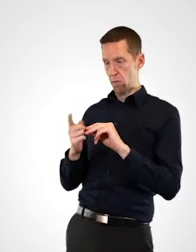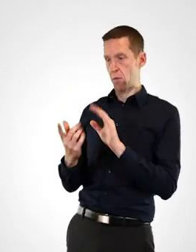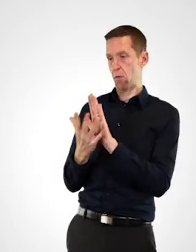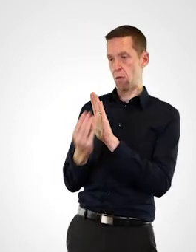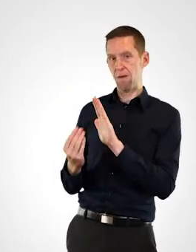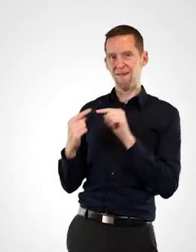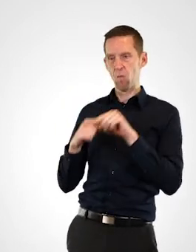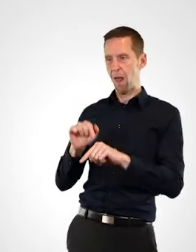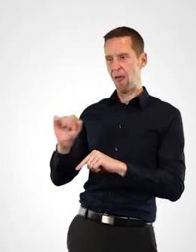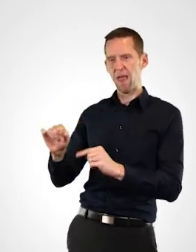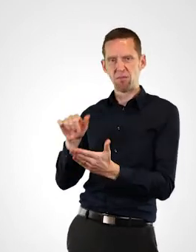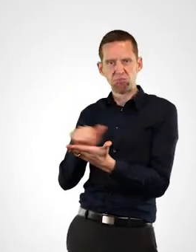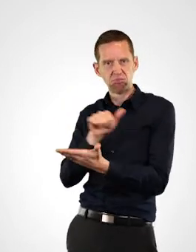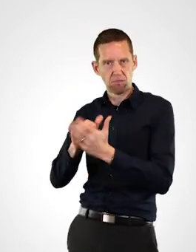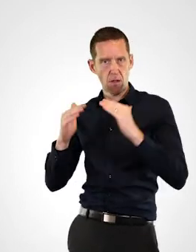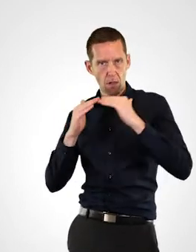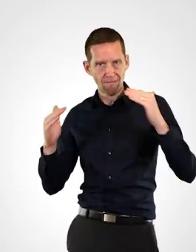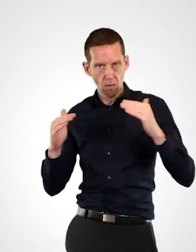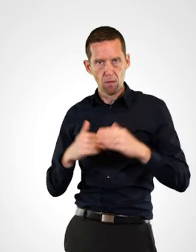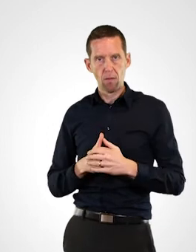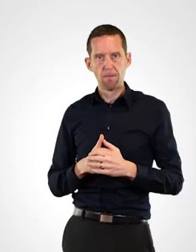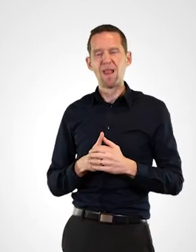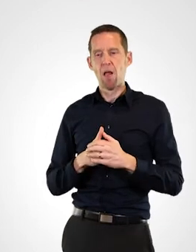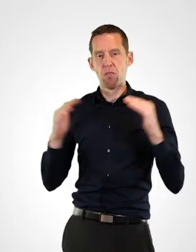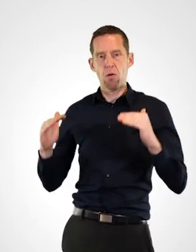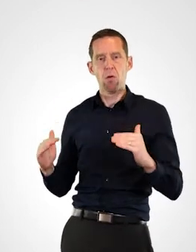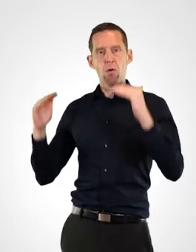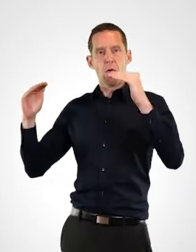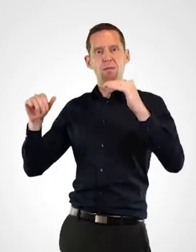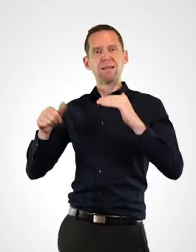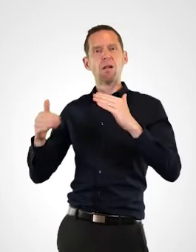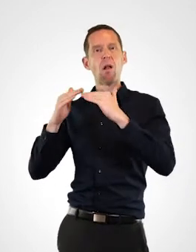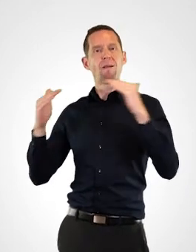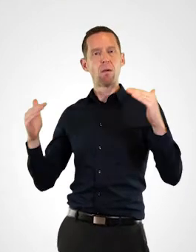from the child's current level and the next level of vocal development.